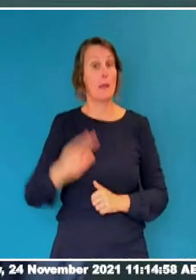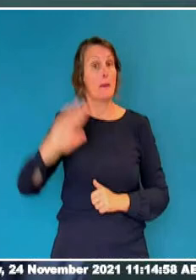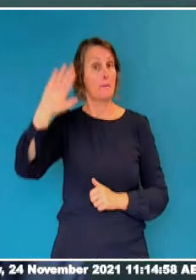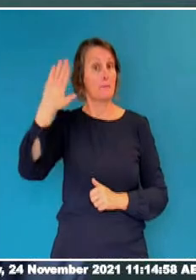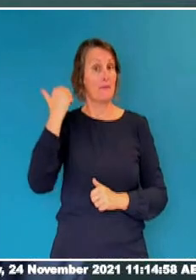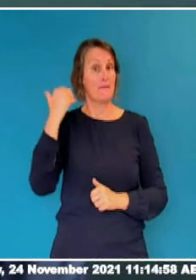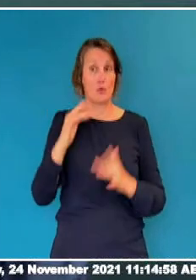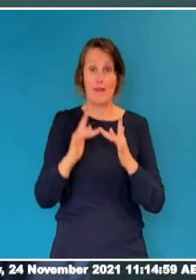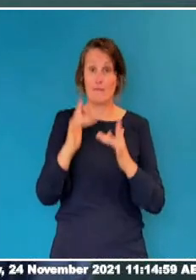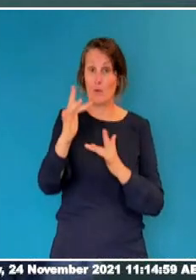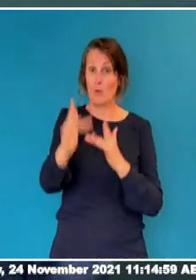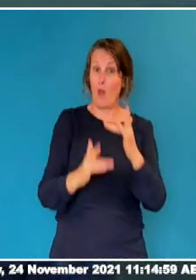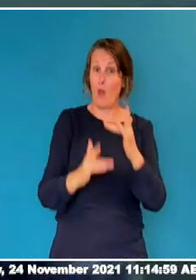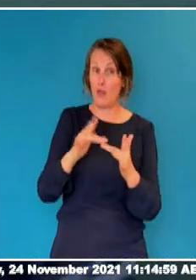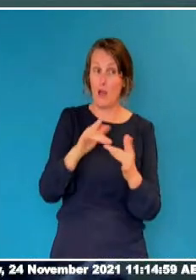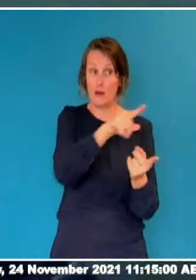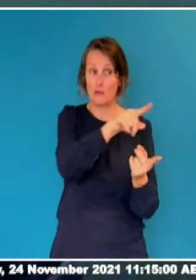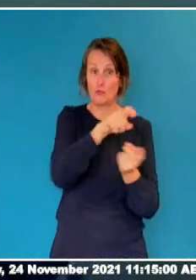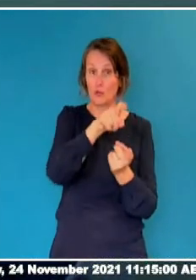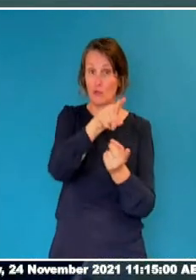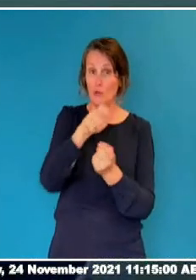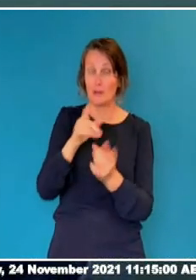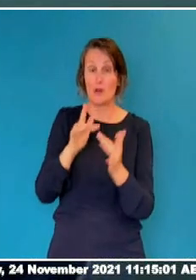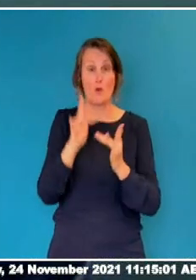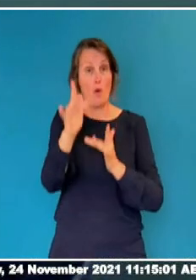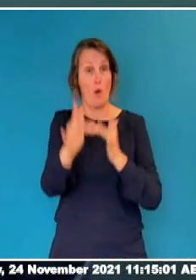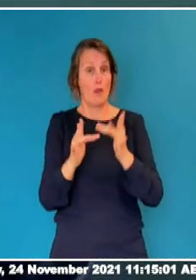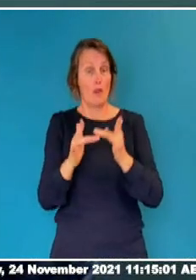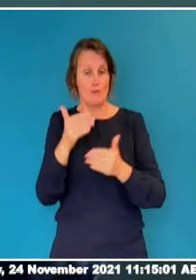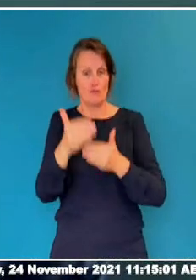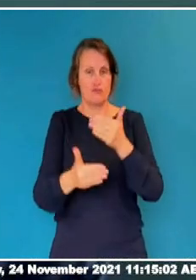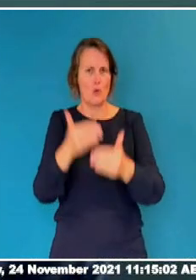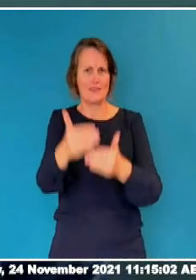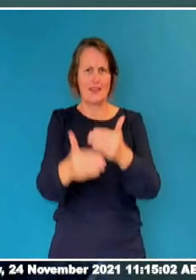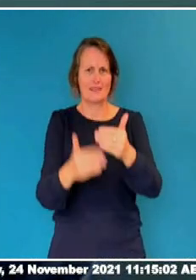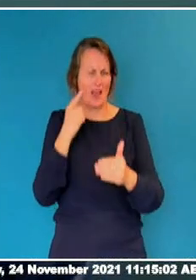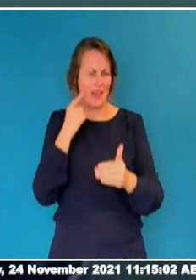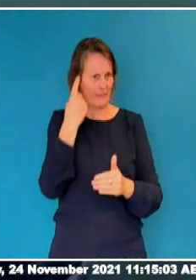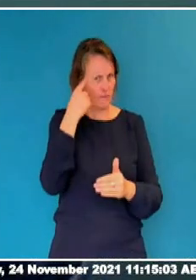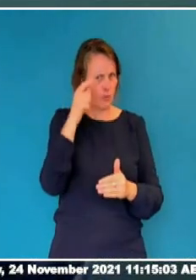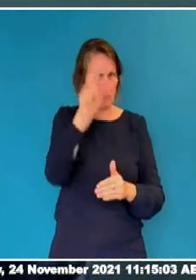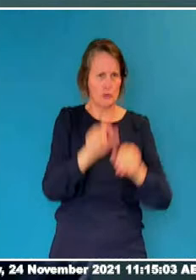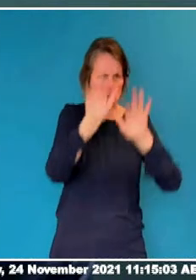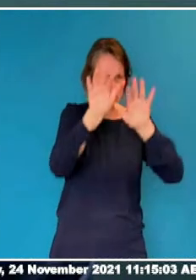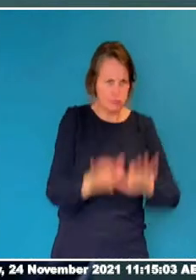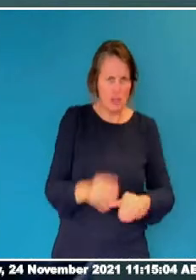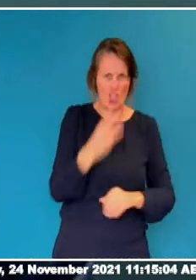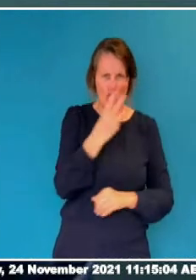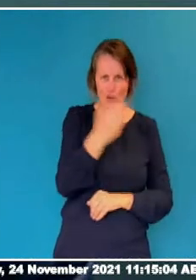services, which was an online process that took about 36 minutes to complete, it was